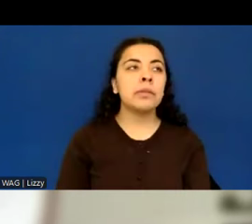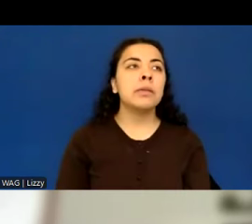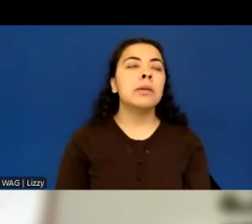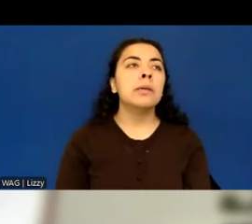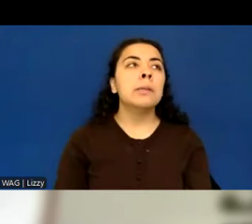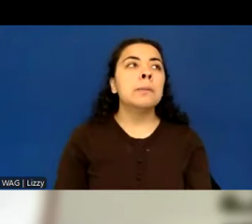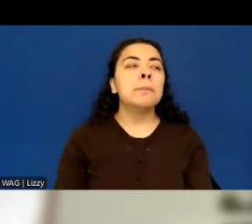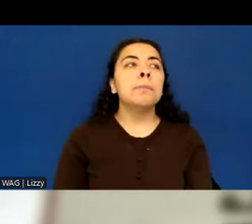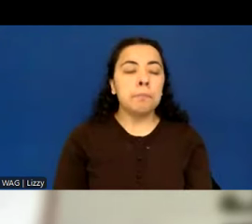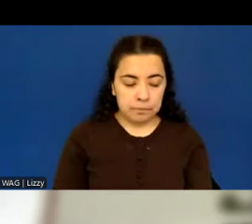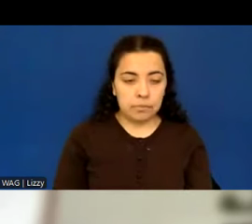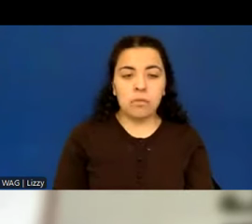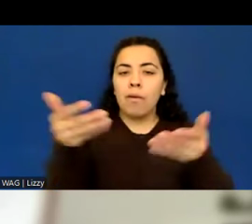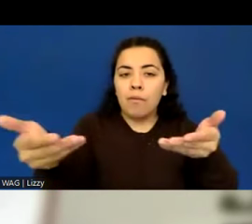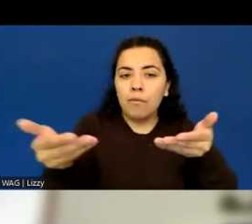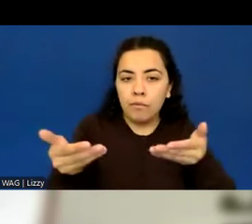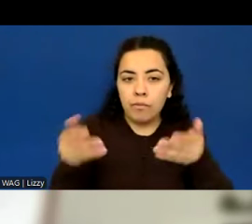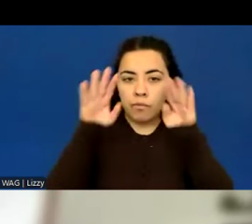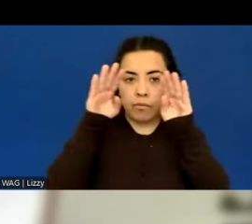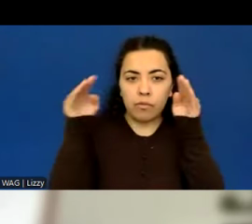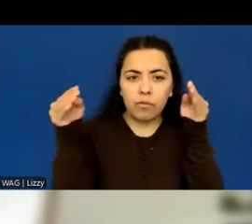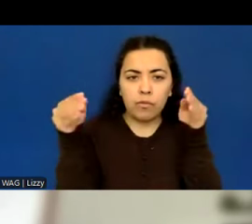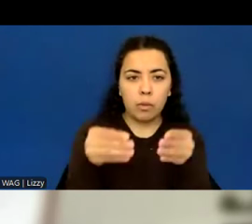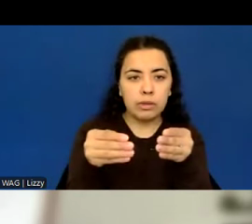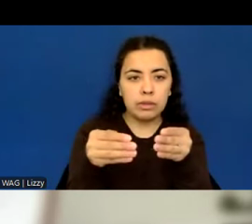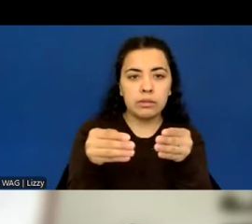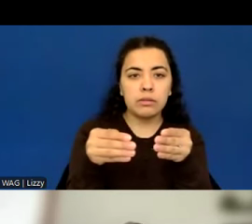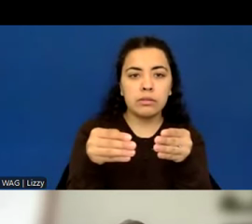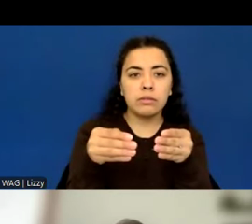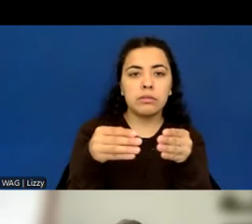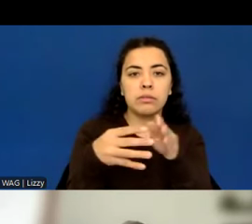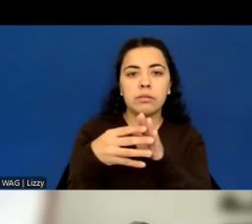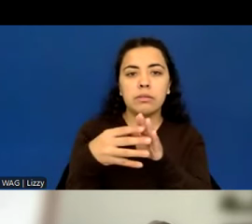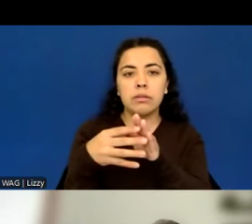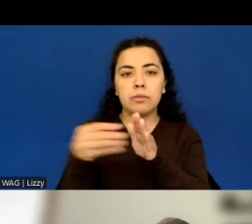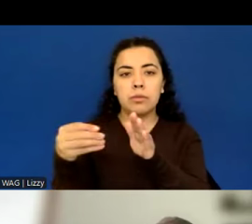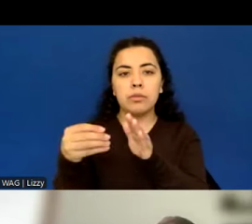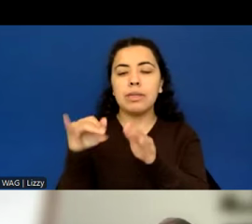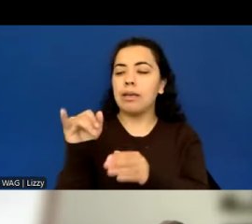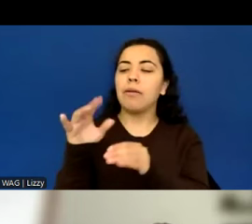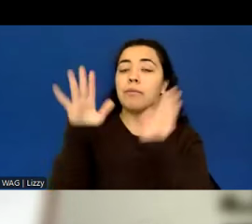the focus indicator. So the way we are highlighting the element we are interacting with.